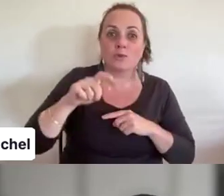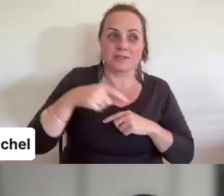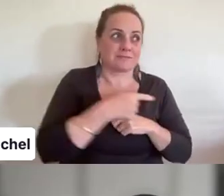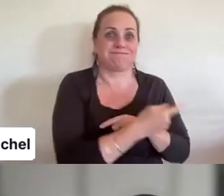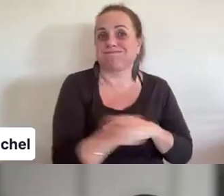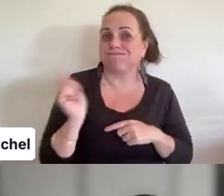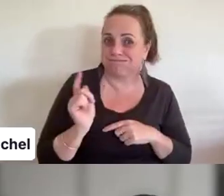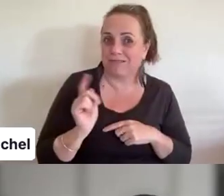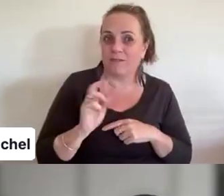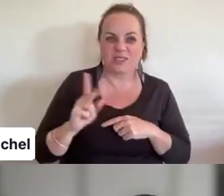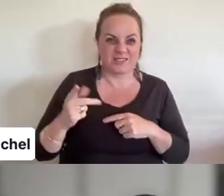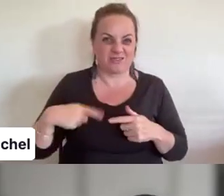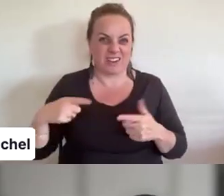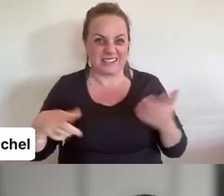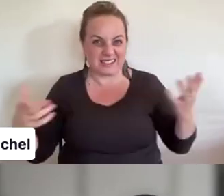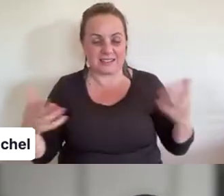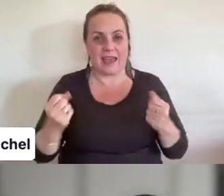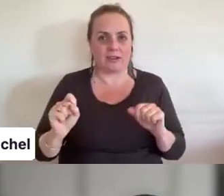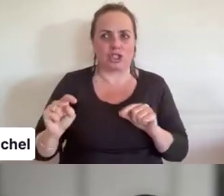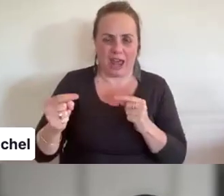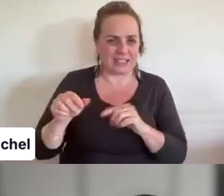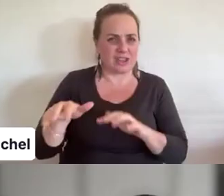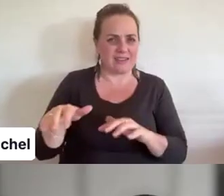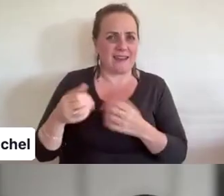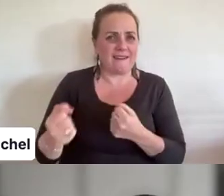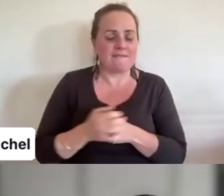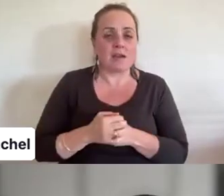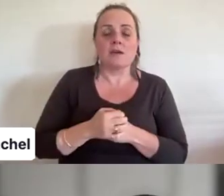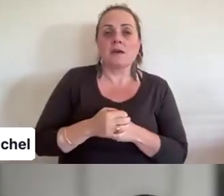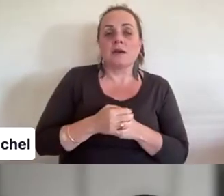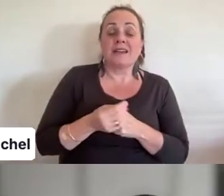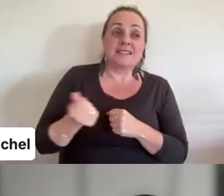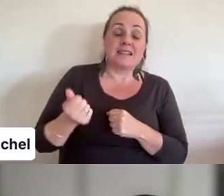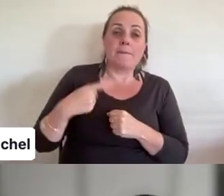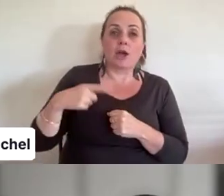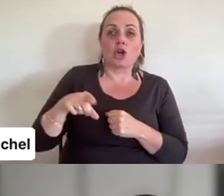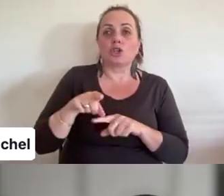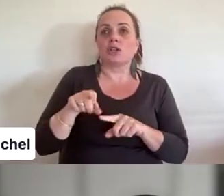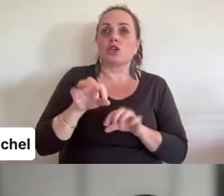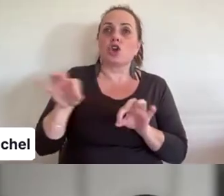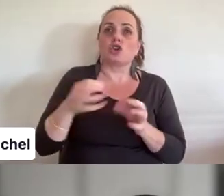reasons. There's lot of challenges there. Part of it is it does not receive the same scrutiny,